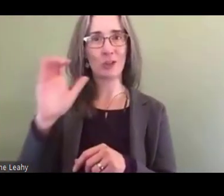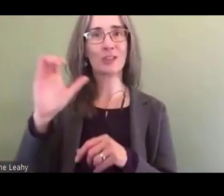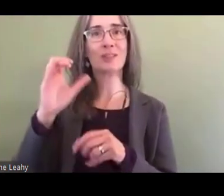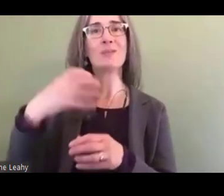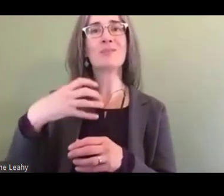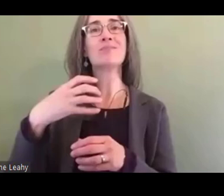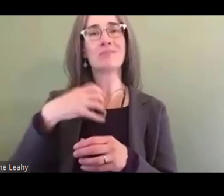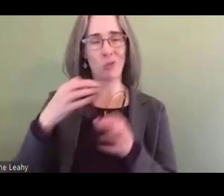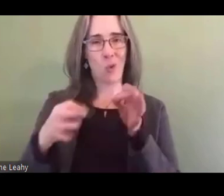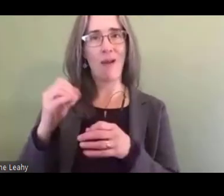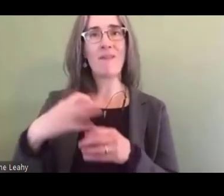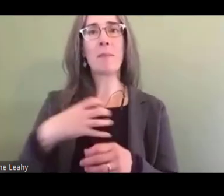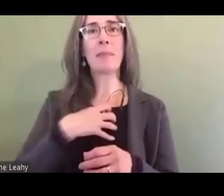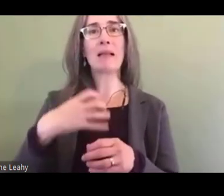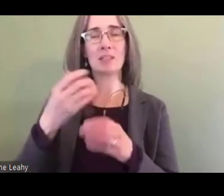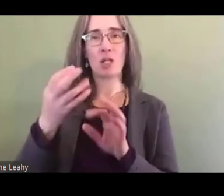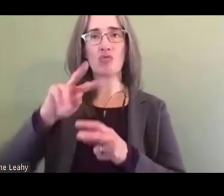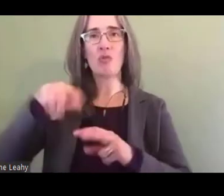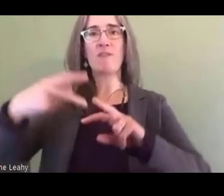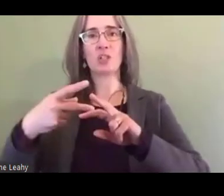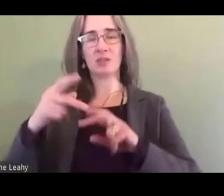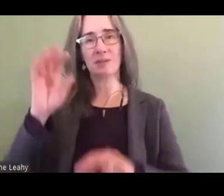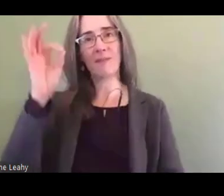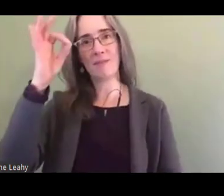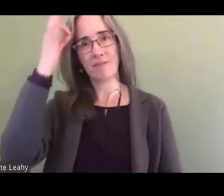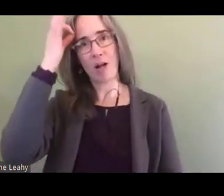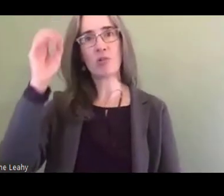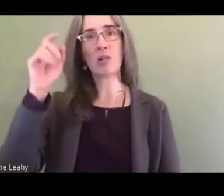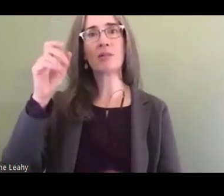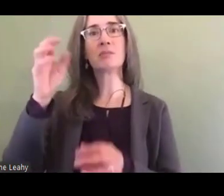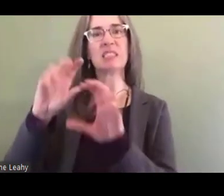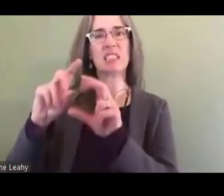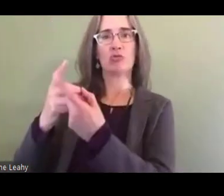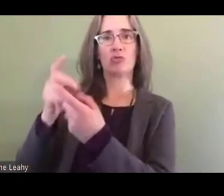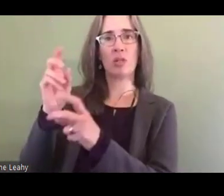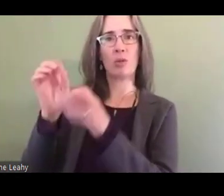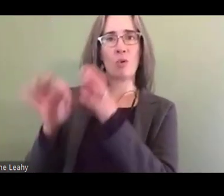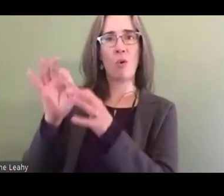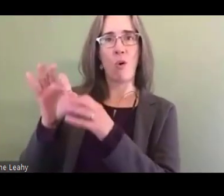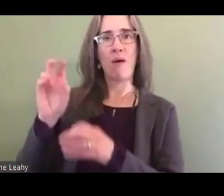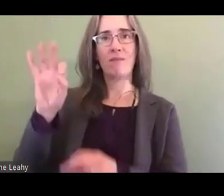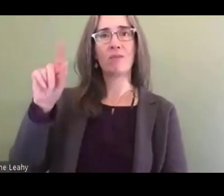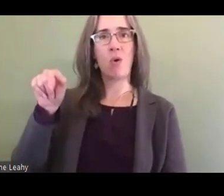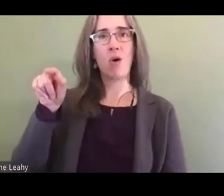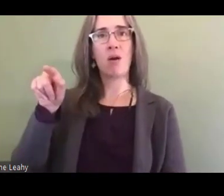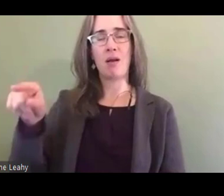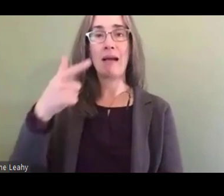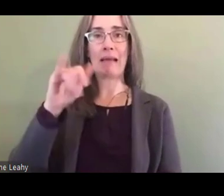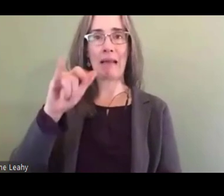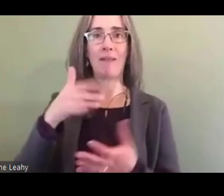reversed the federal, Florida federal district court ruling in Gil vs. Winn‑Dixie.